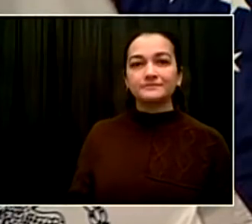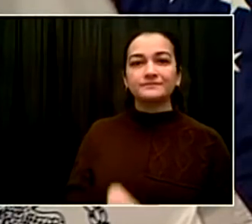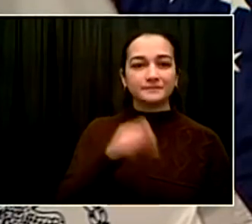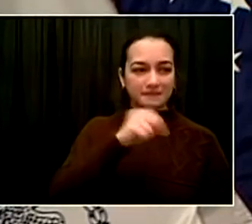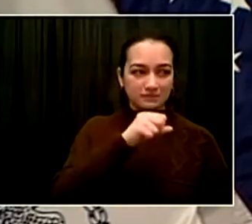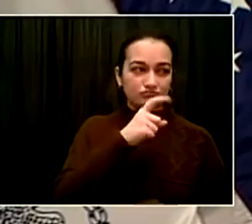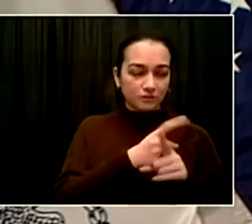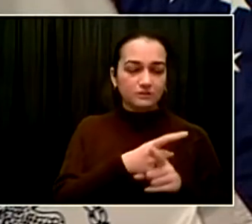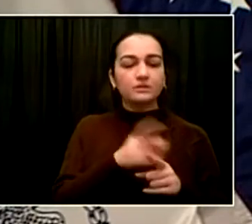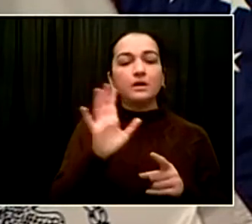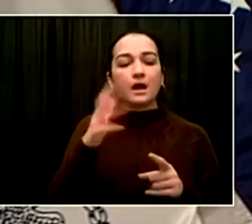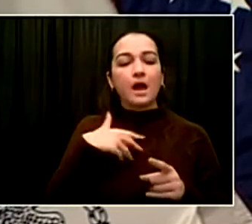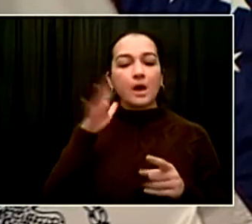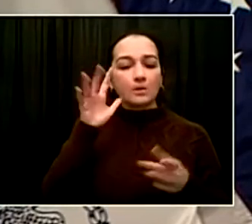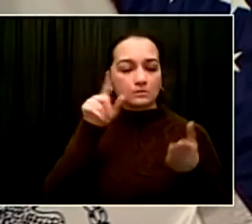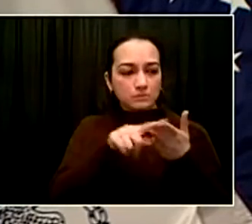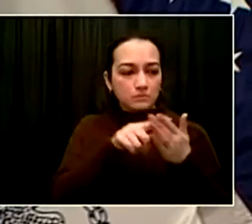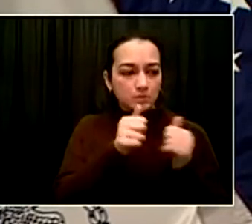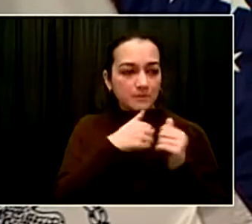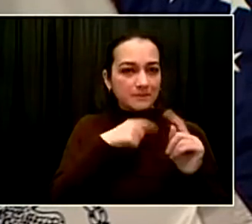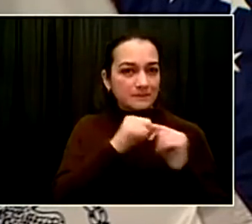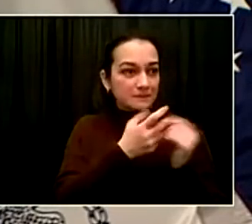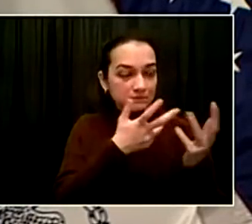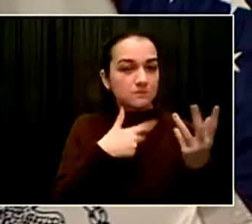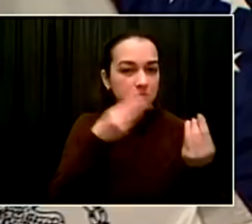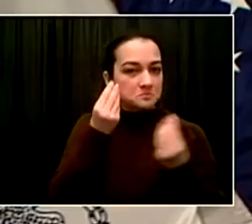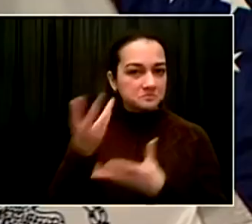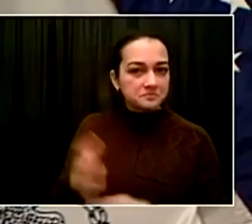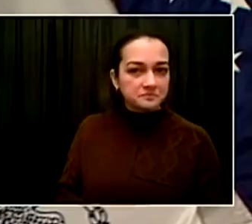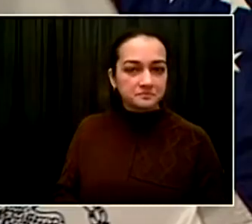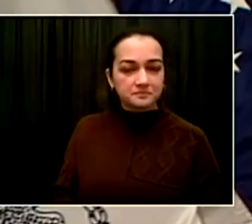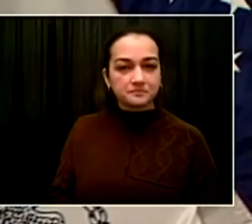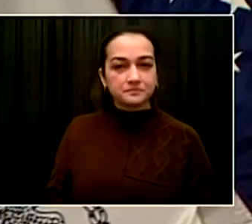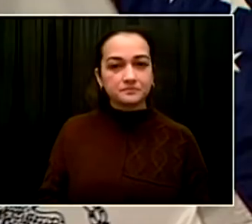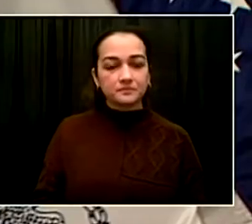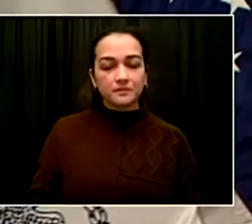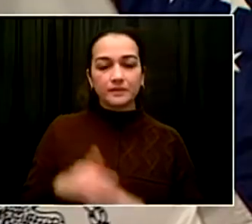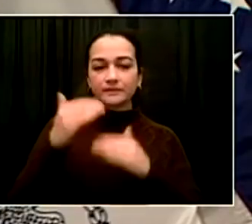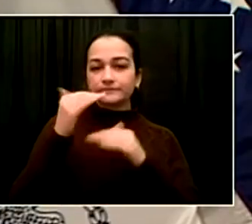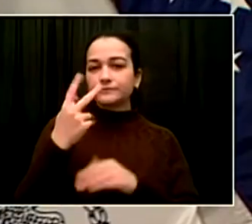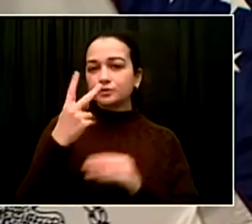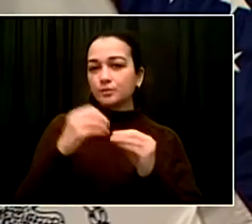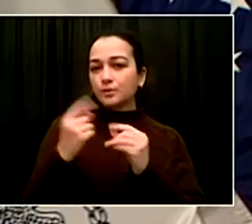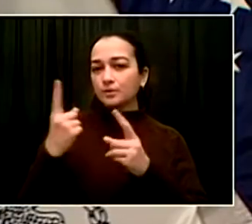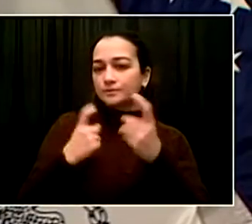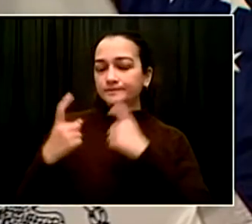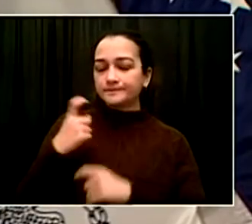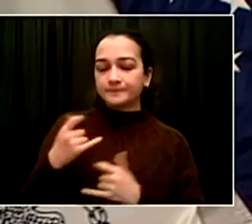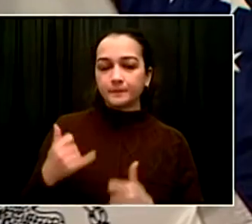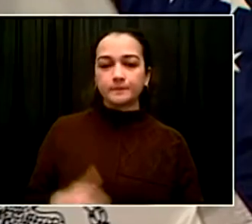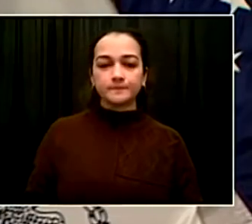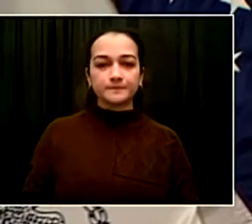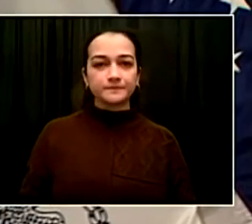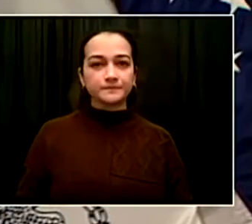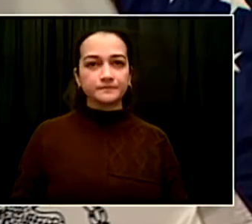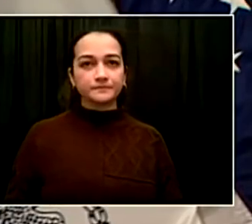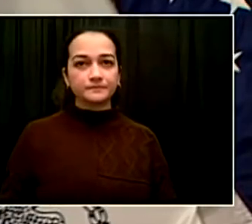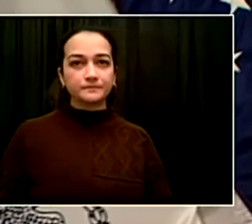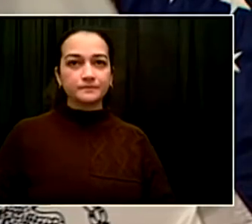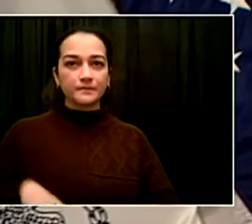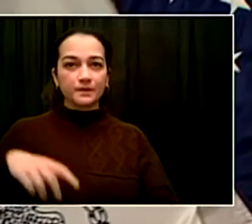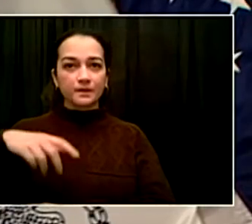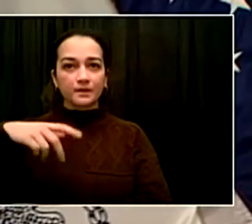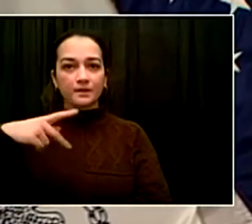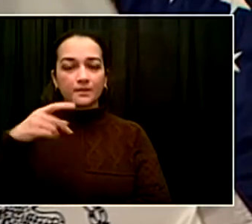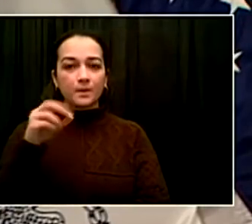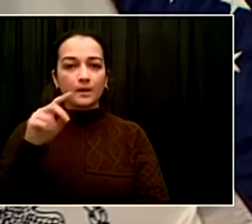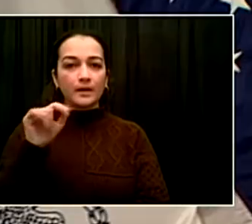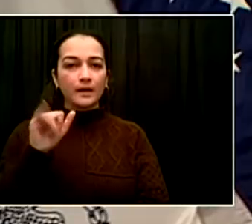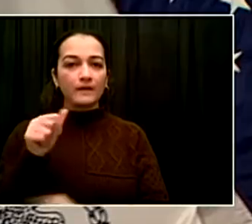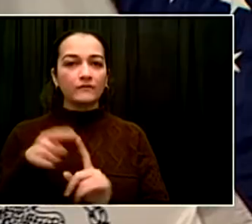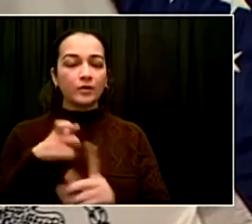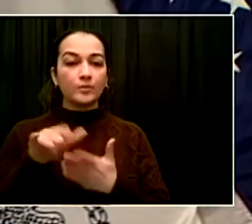OUR TEAM WILL GET YOU THE